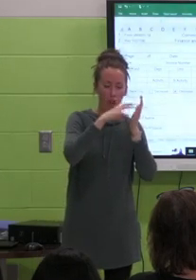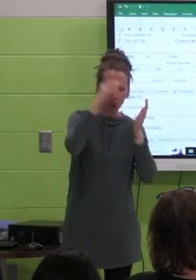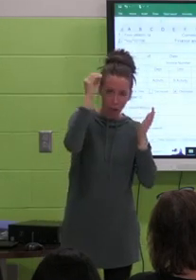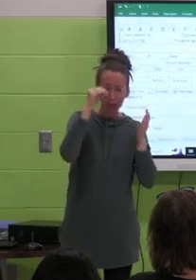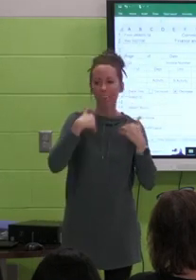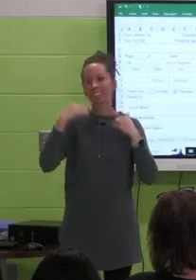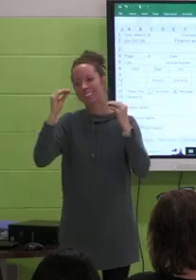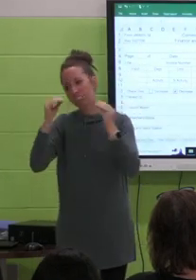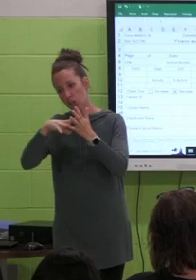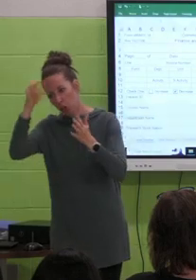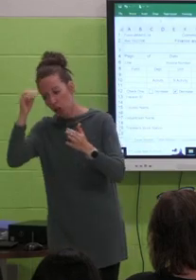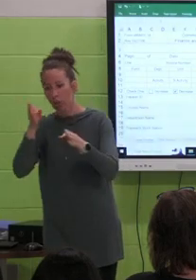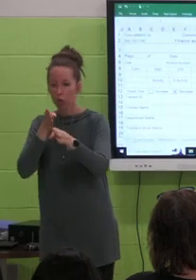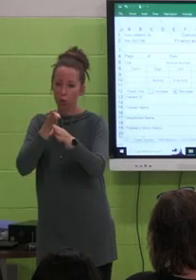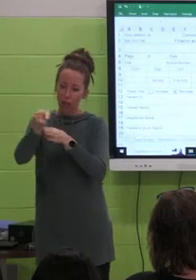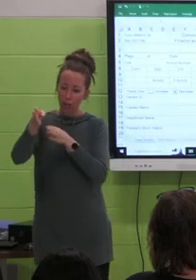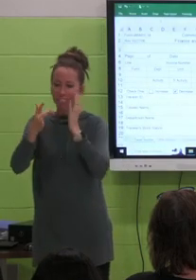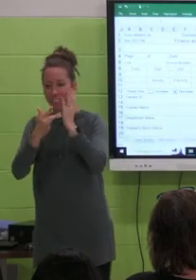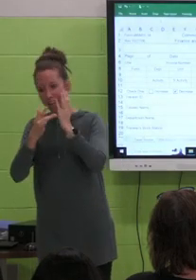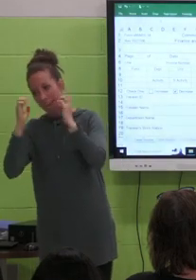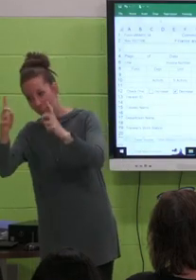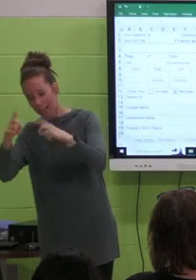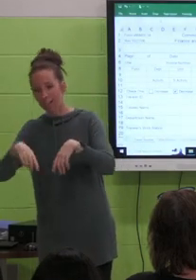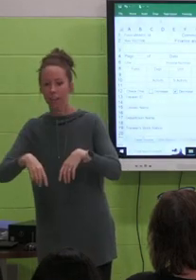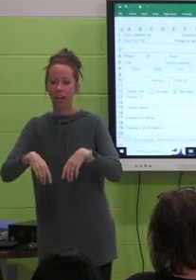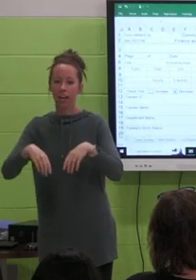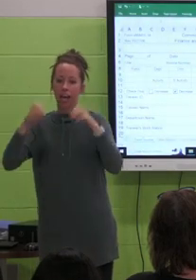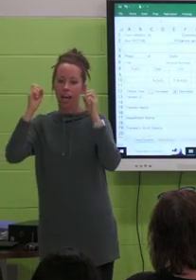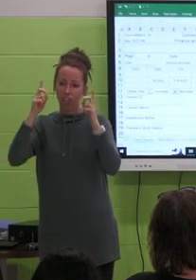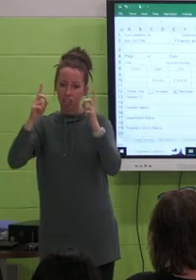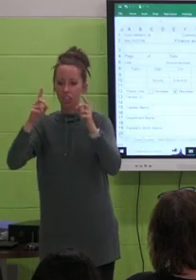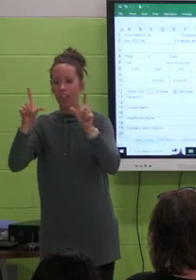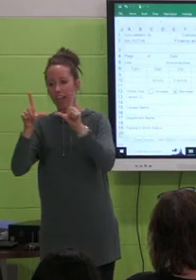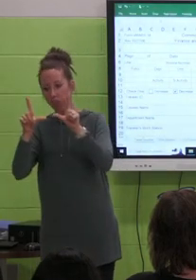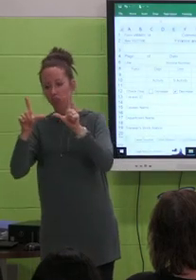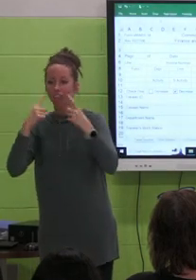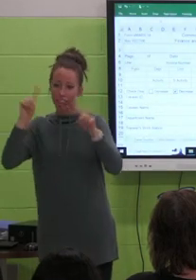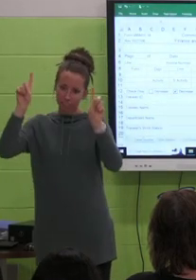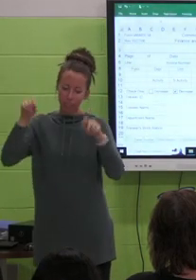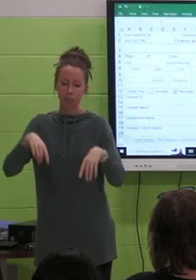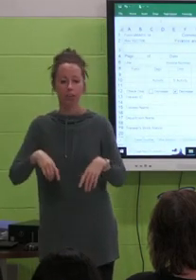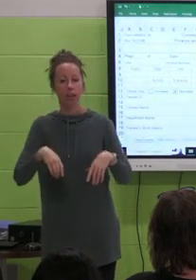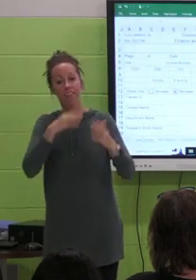Technical Ed we have um educator licensure Effectiveness we have finance and operations